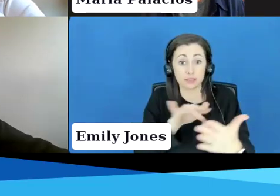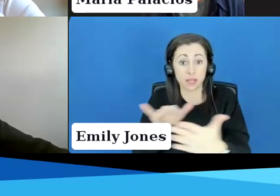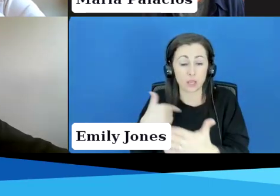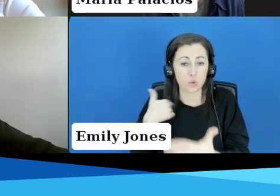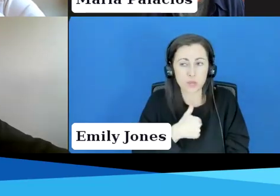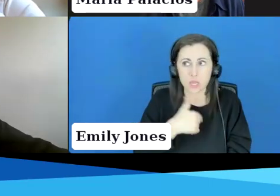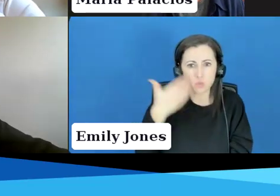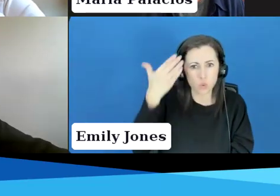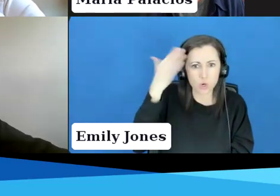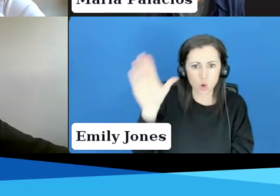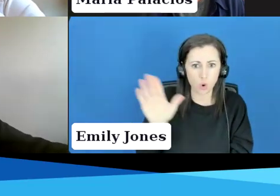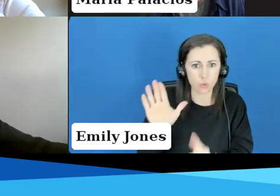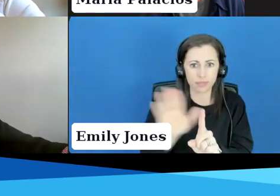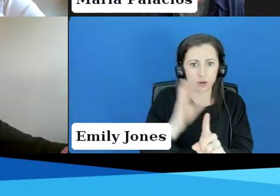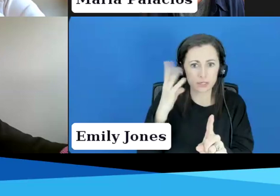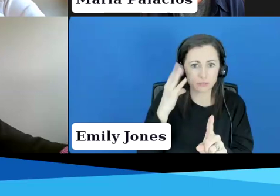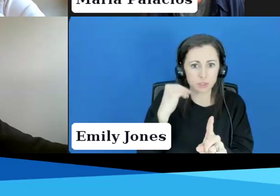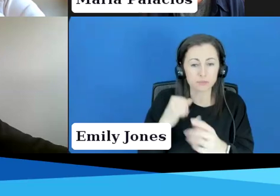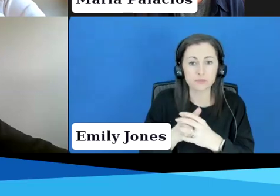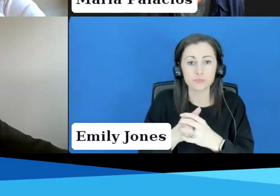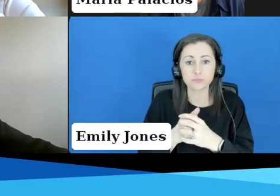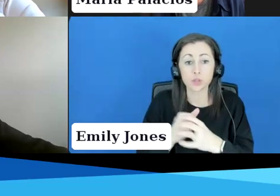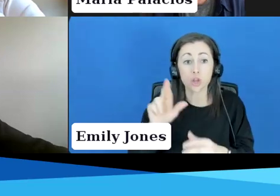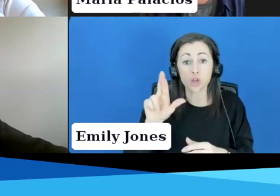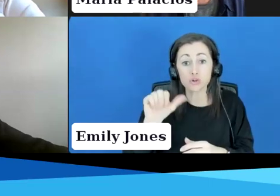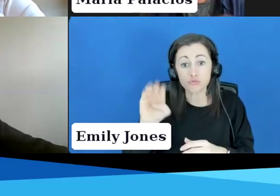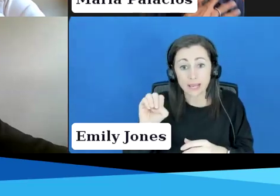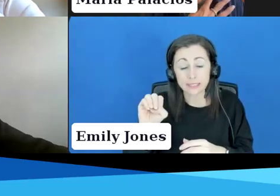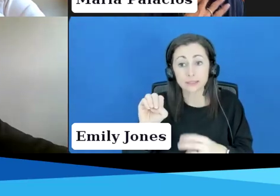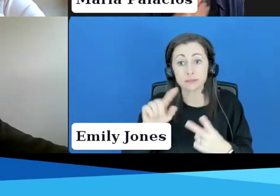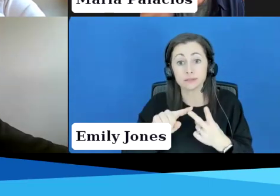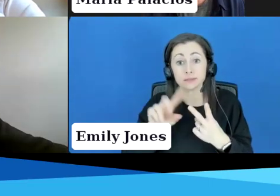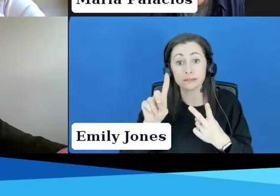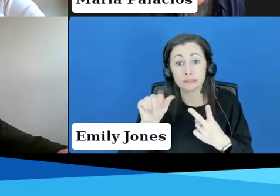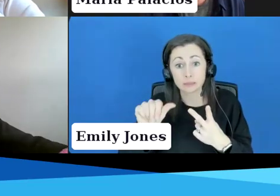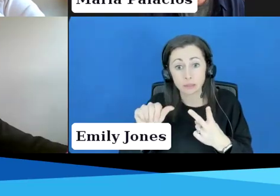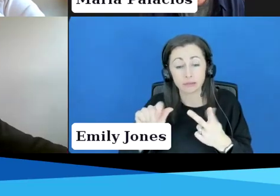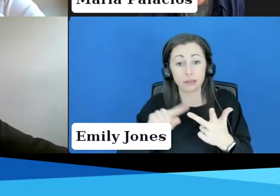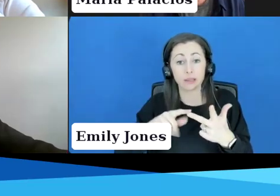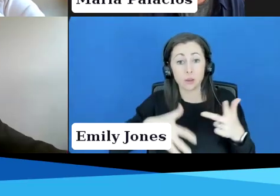Race and disability, and pregnancy, as we have already heard in this panel,